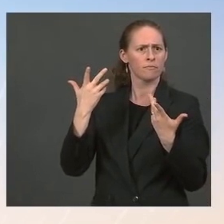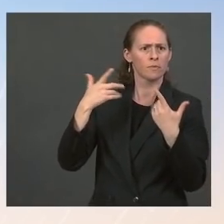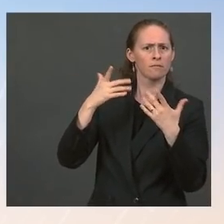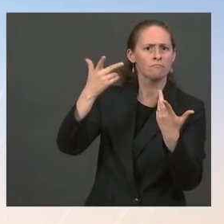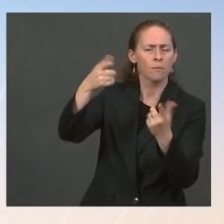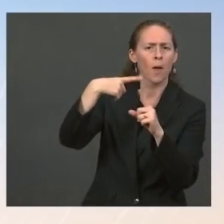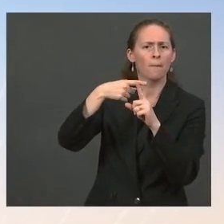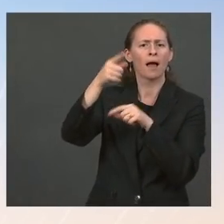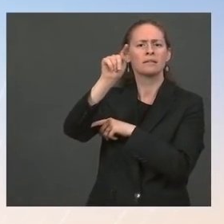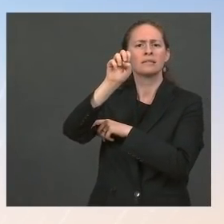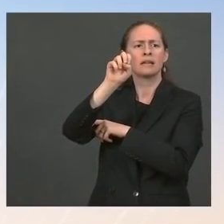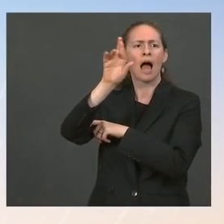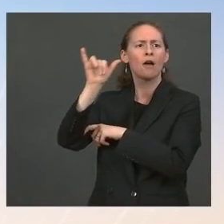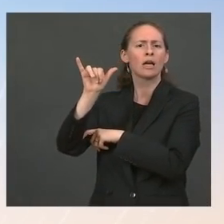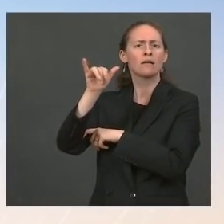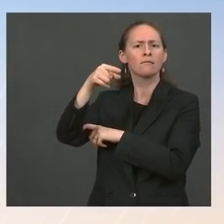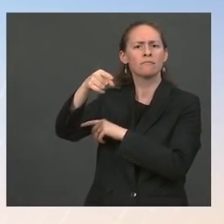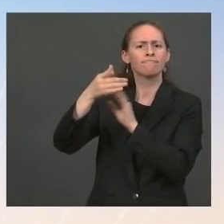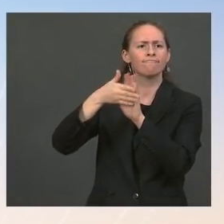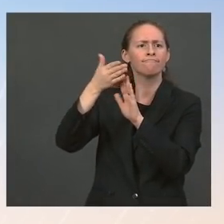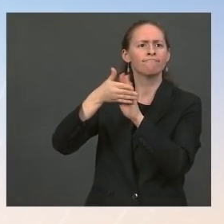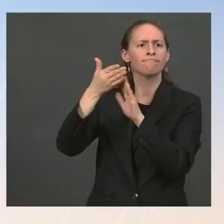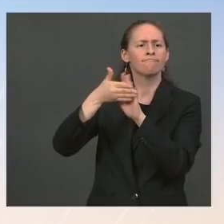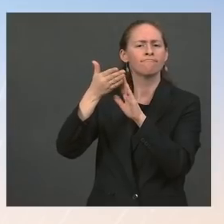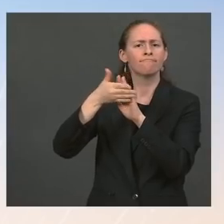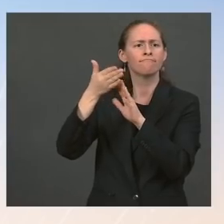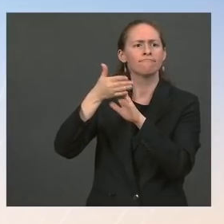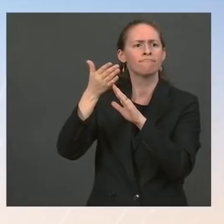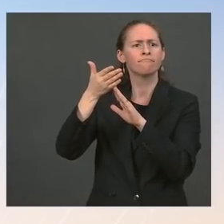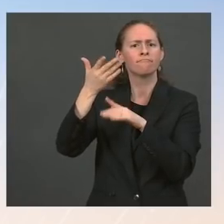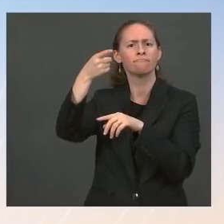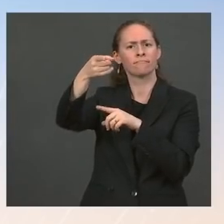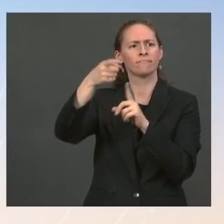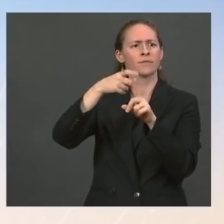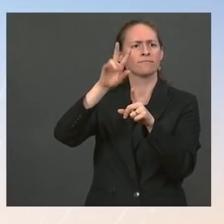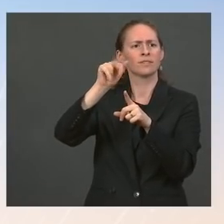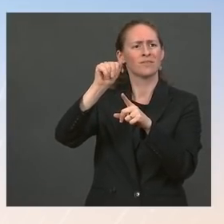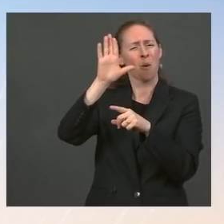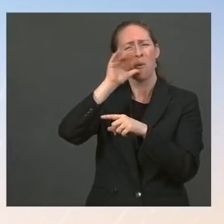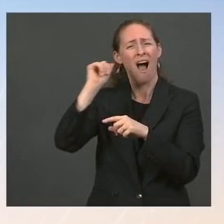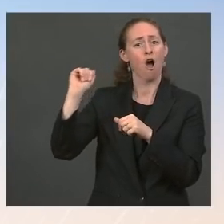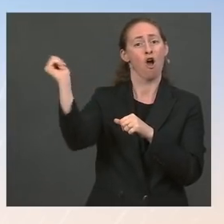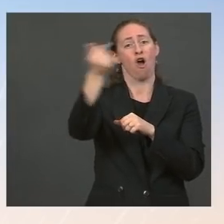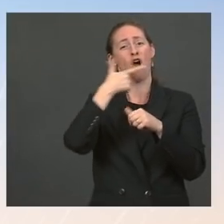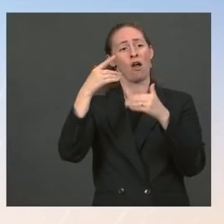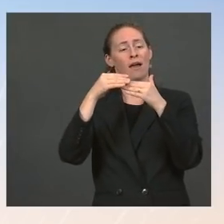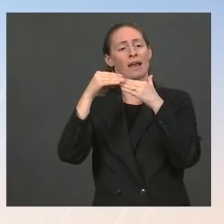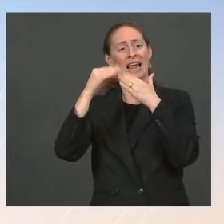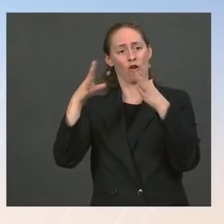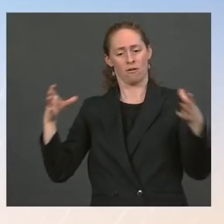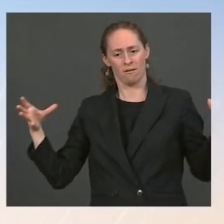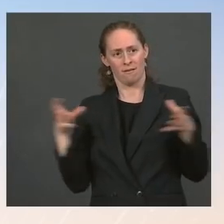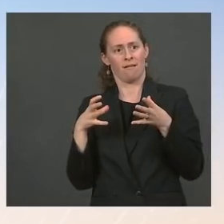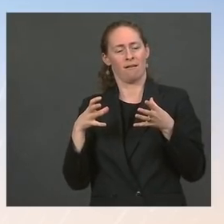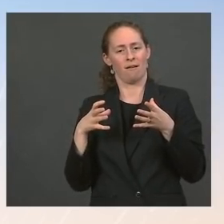and say, "You can't leave until you get a deal done"? Ms. Psaki: He's -- the President has been doing this a while -- 36 years in the Senate -- with all due respect